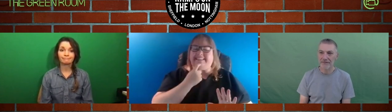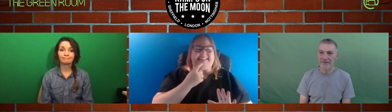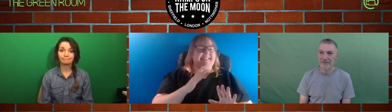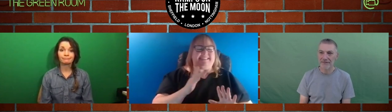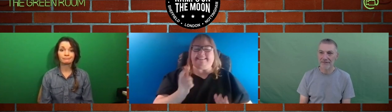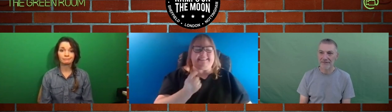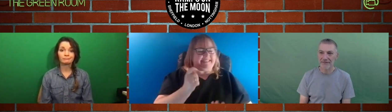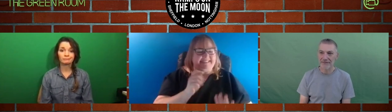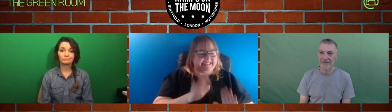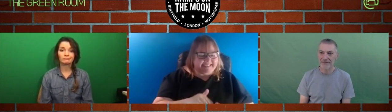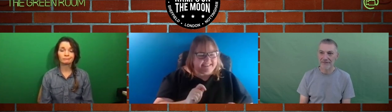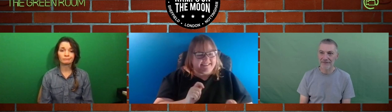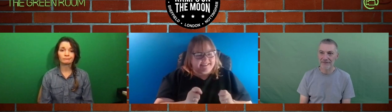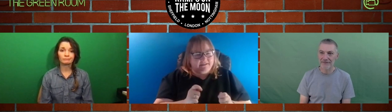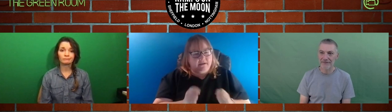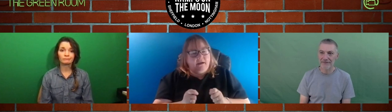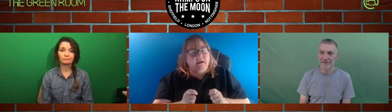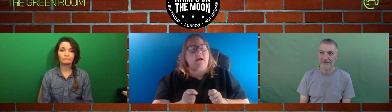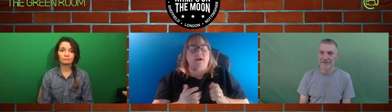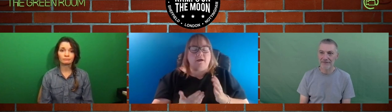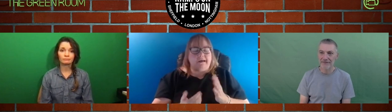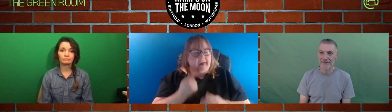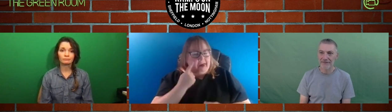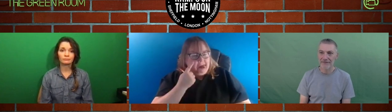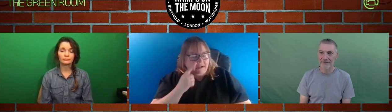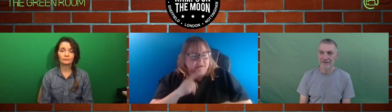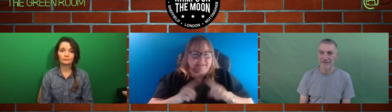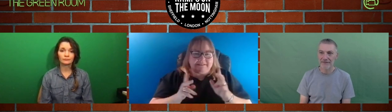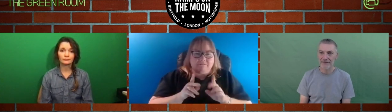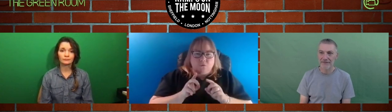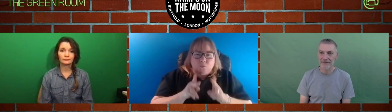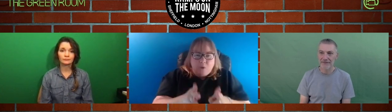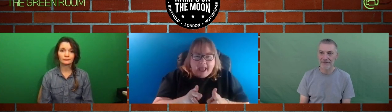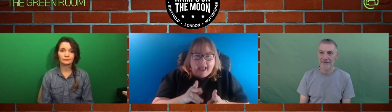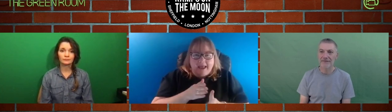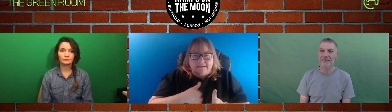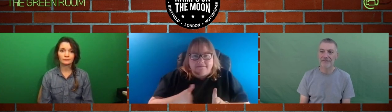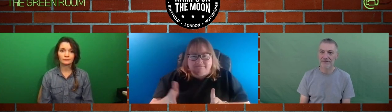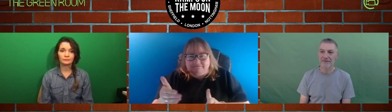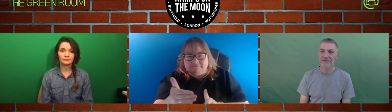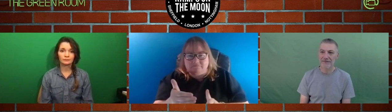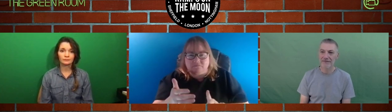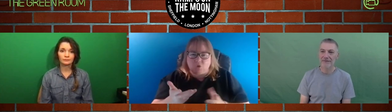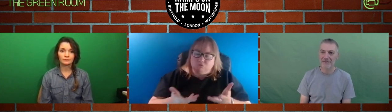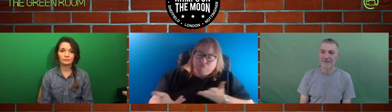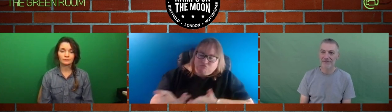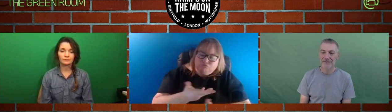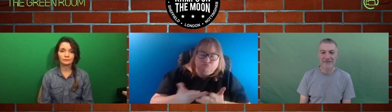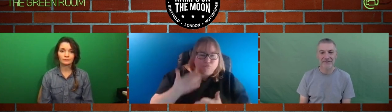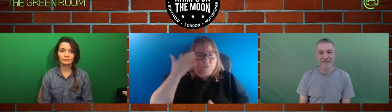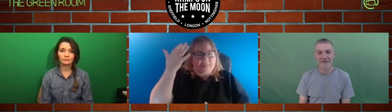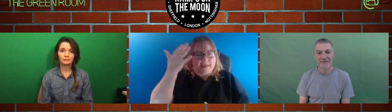giving yourself enough time for us to think about.Me and Rebekah had a lot more to think about